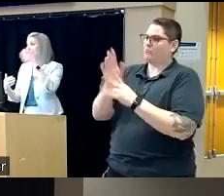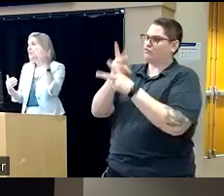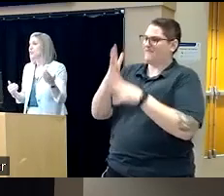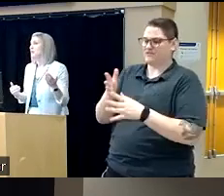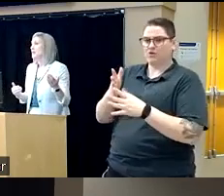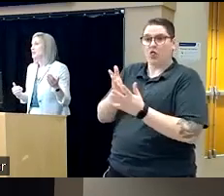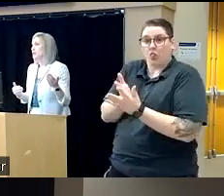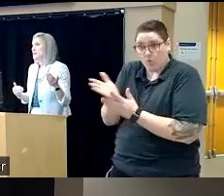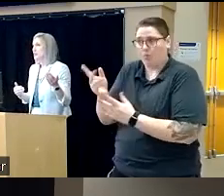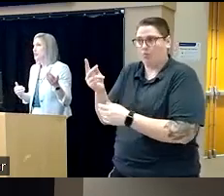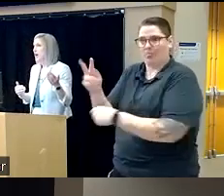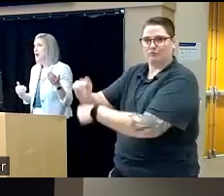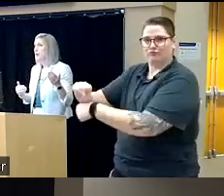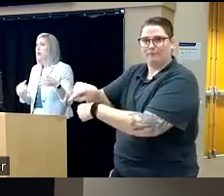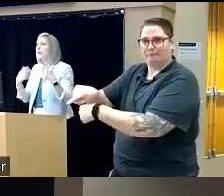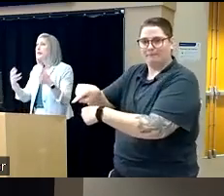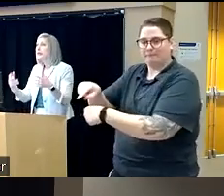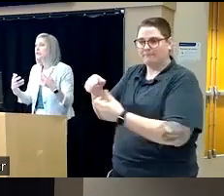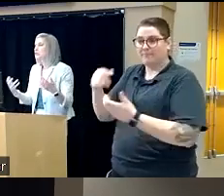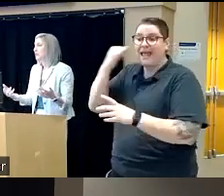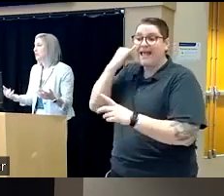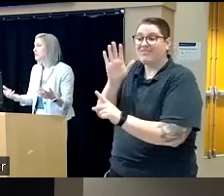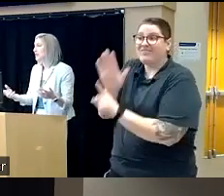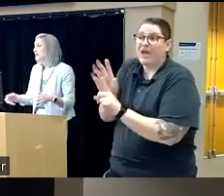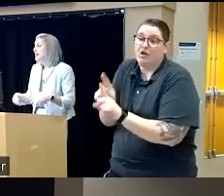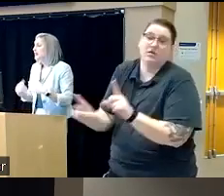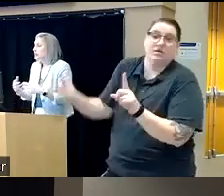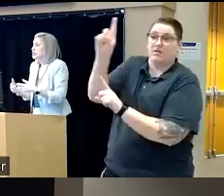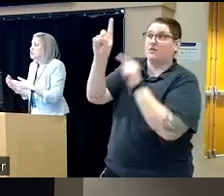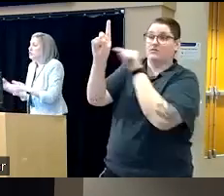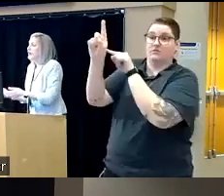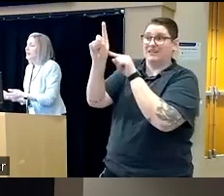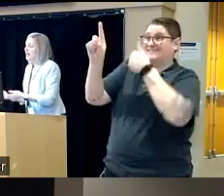if their Supervisor was never taught about clinical supervision they're just training